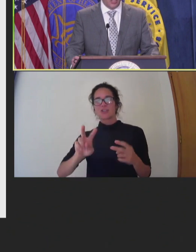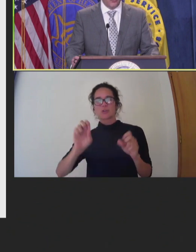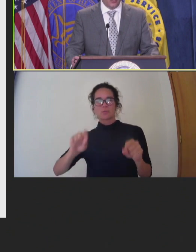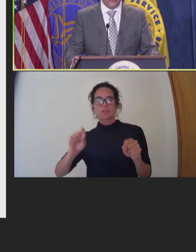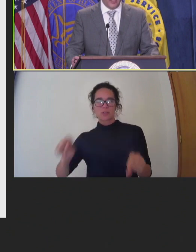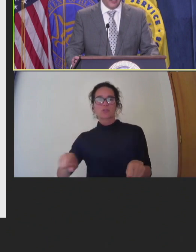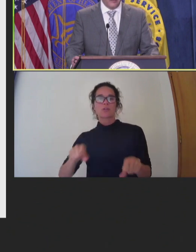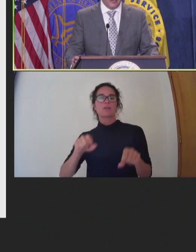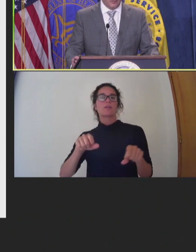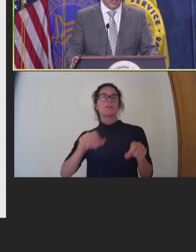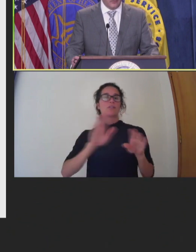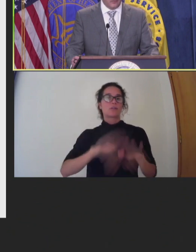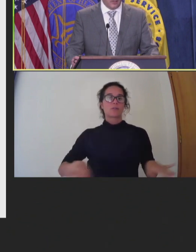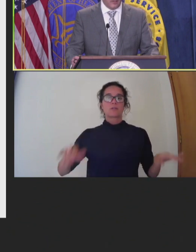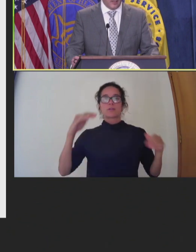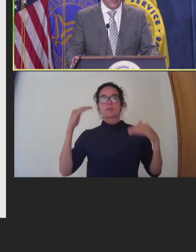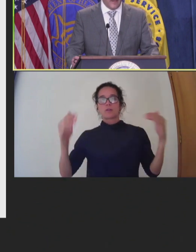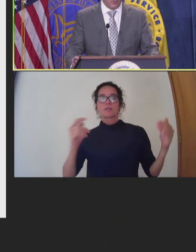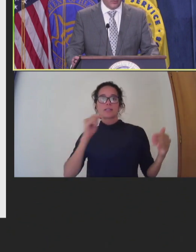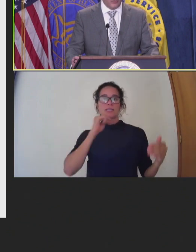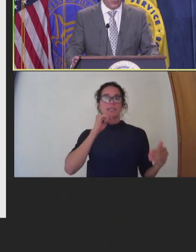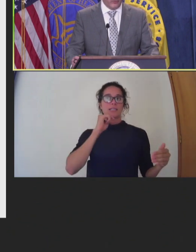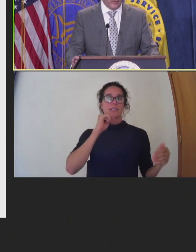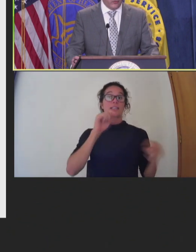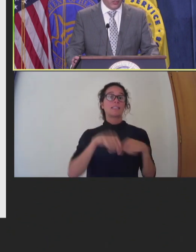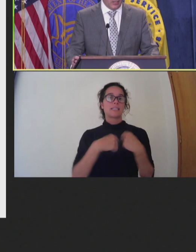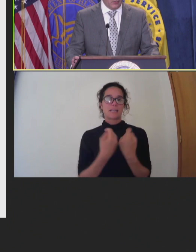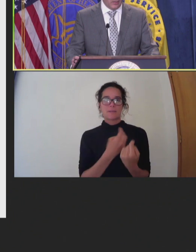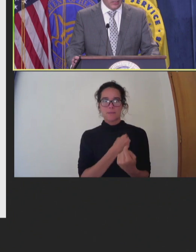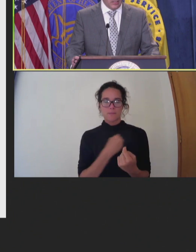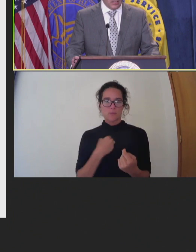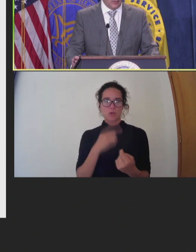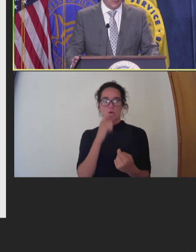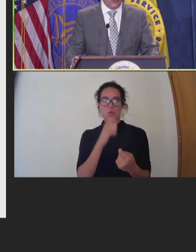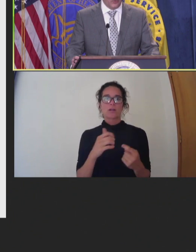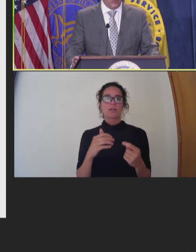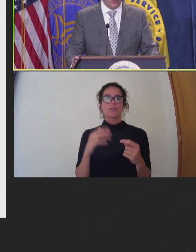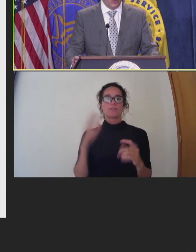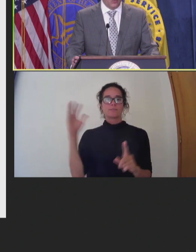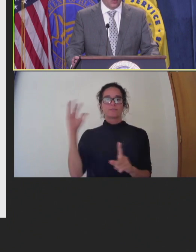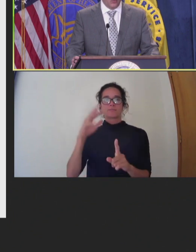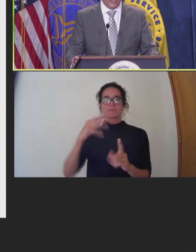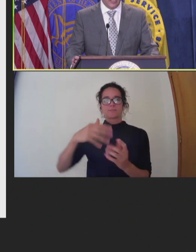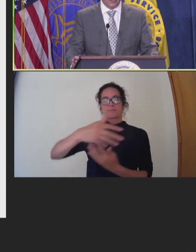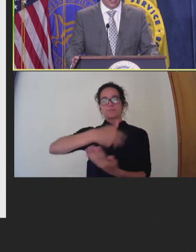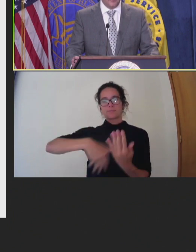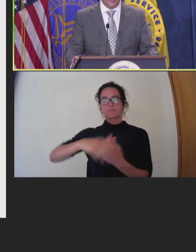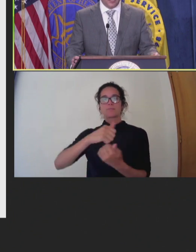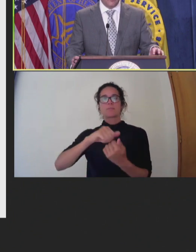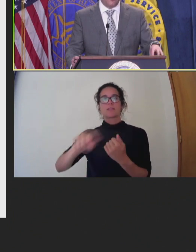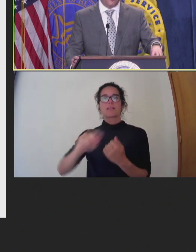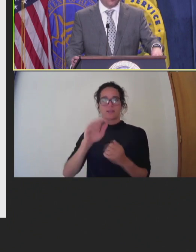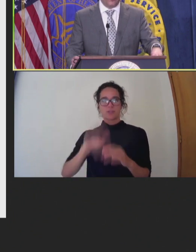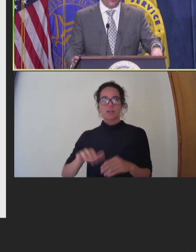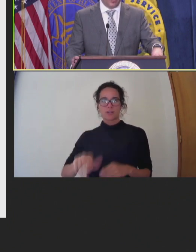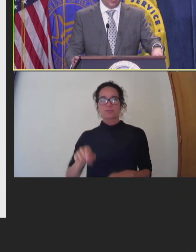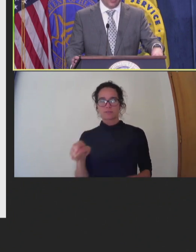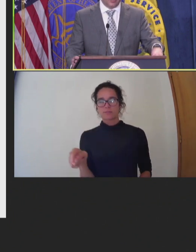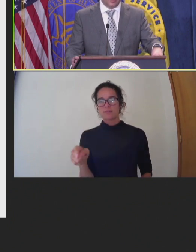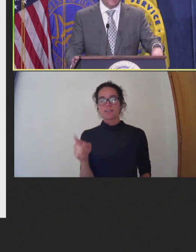adults, and teammates that were exposed to this child. So, we had -- I think on the first day,